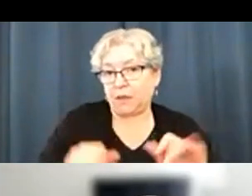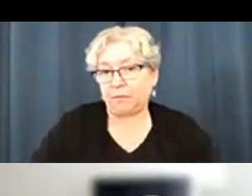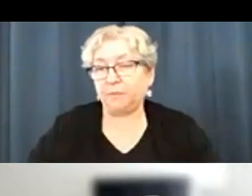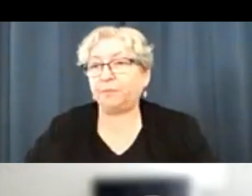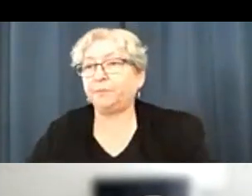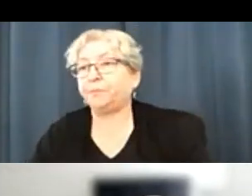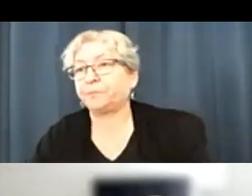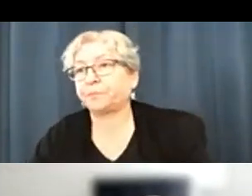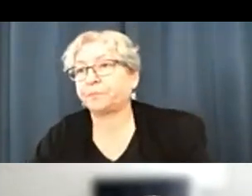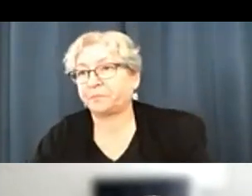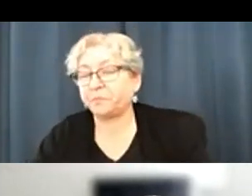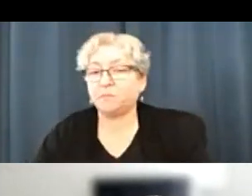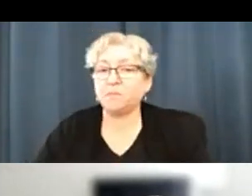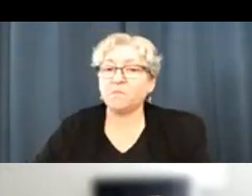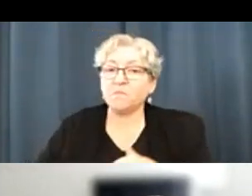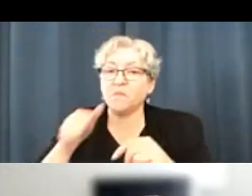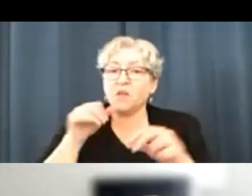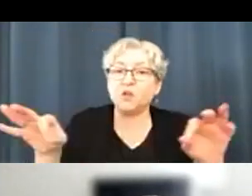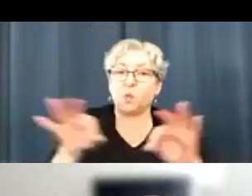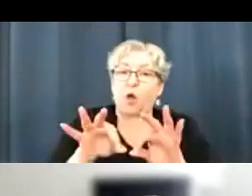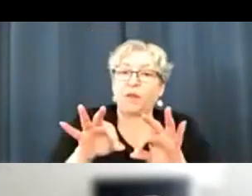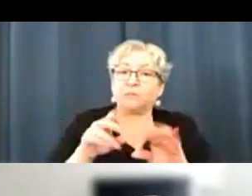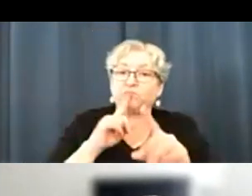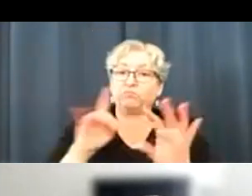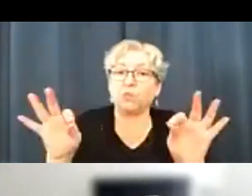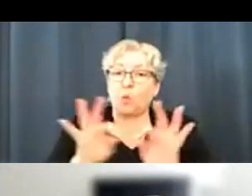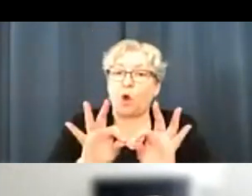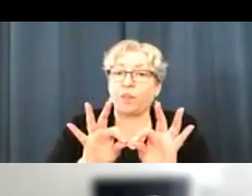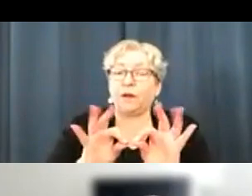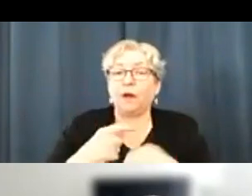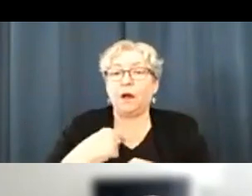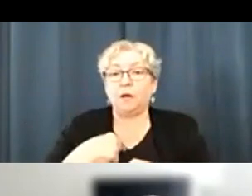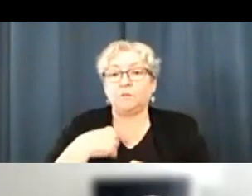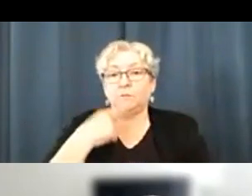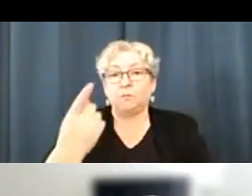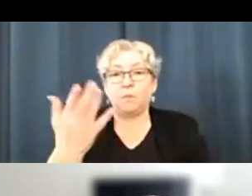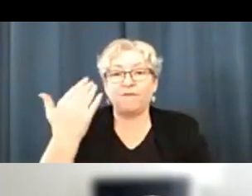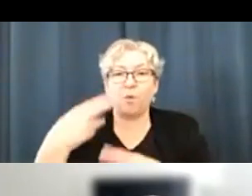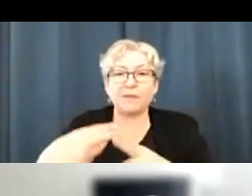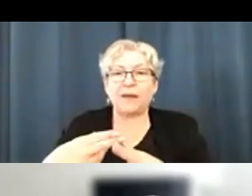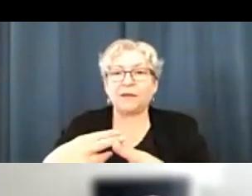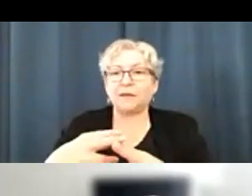it's definitely worth it, I know personally. And as was mentioned by our presenters,